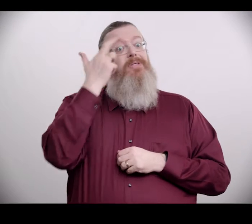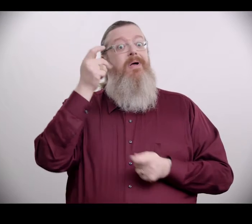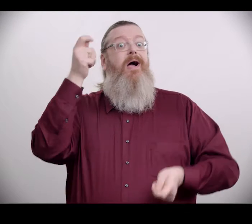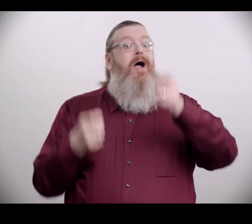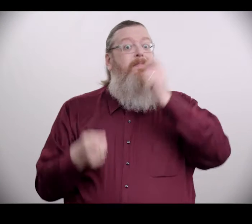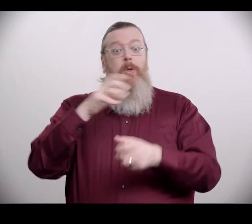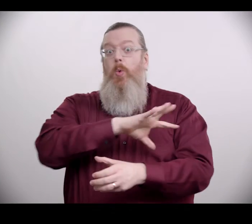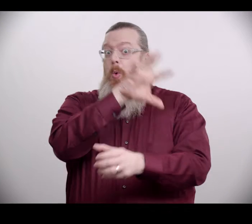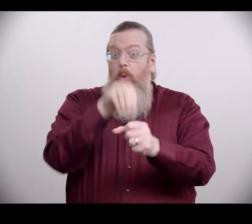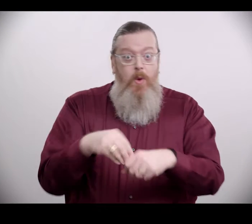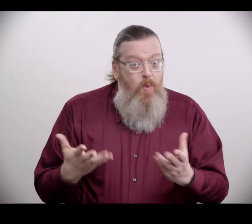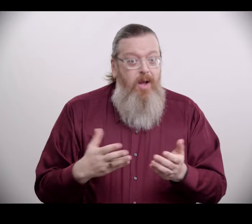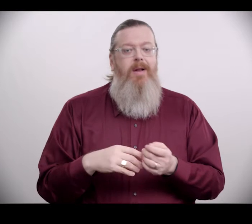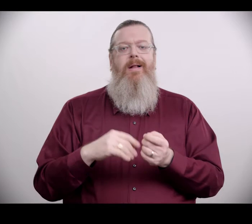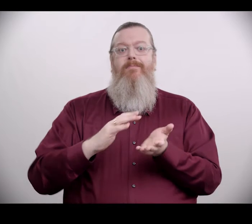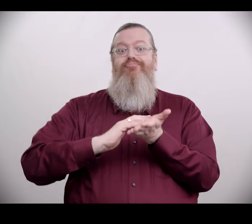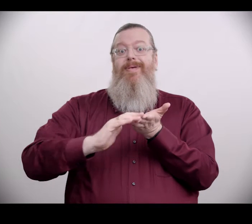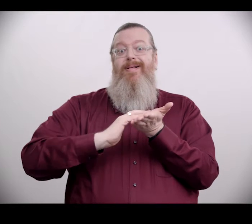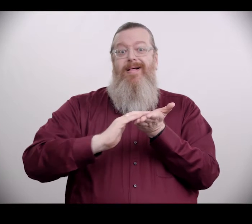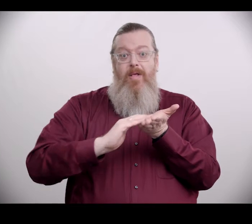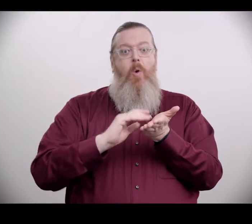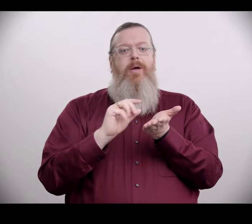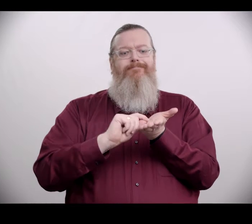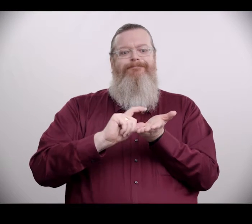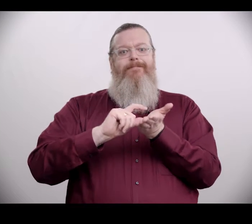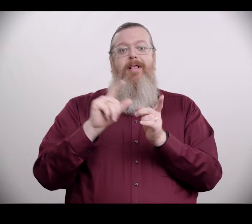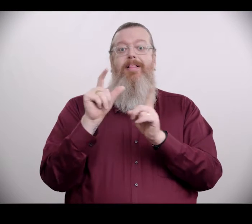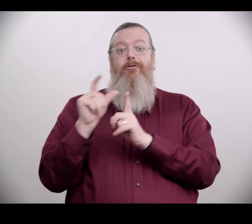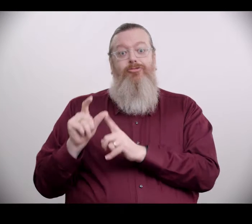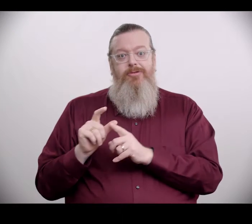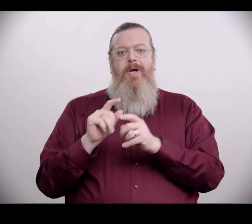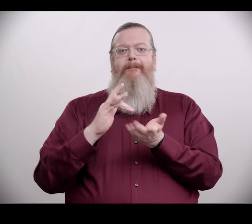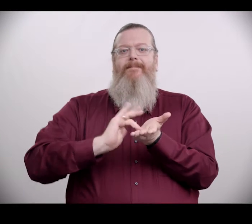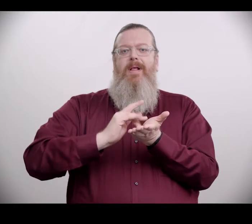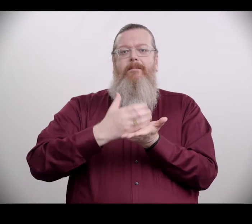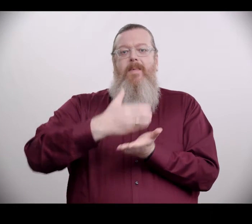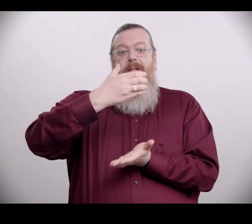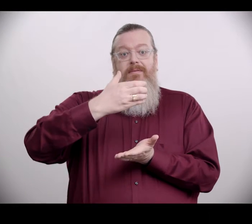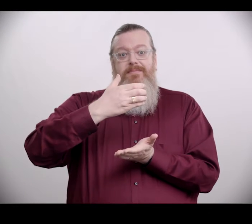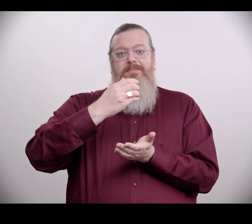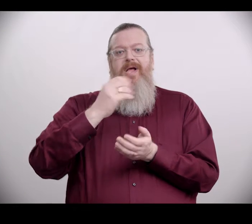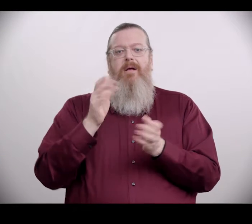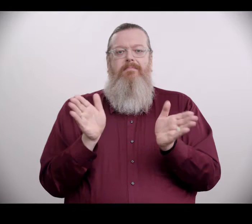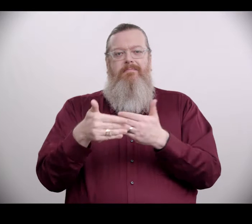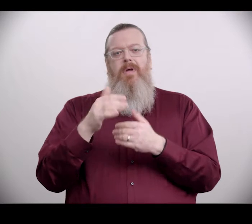Other Reasonable Accommodations include: * Placing raised letters or Braille labels on medication bottles and containers